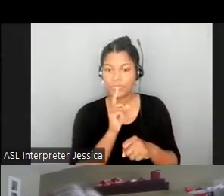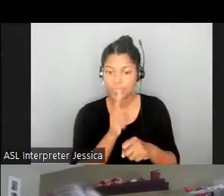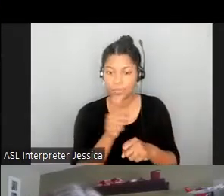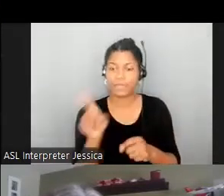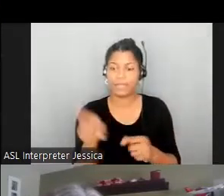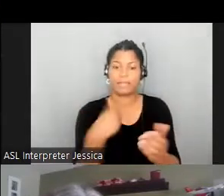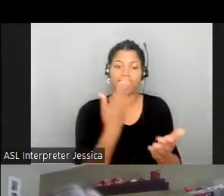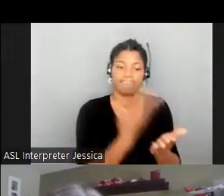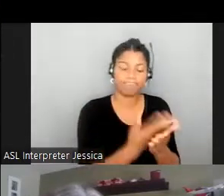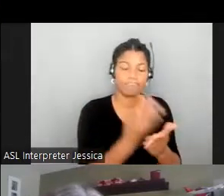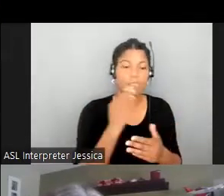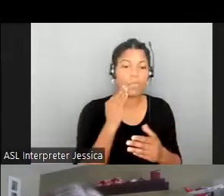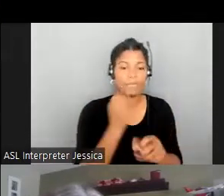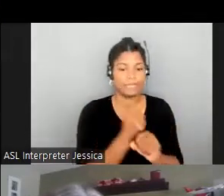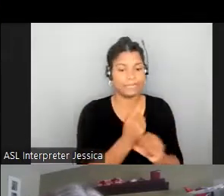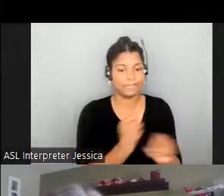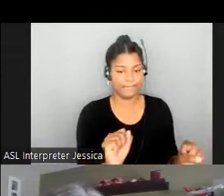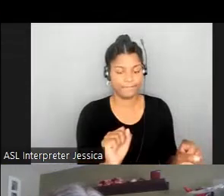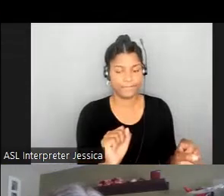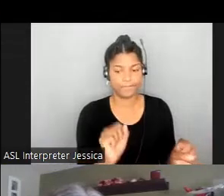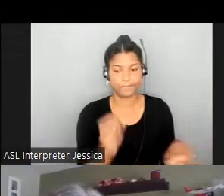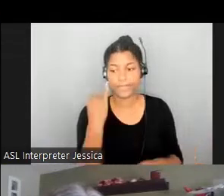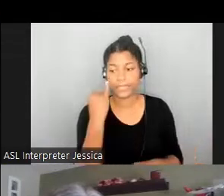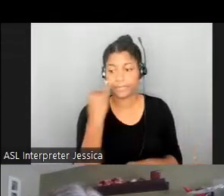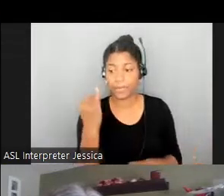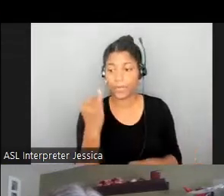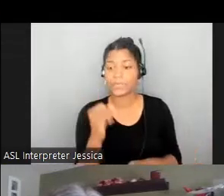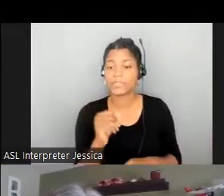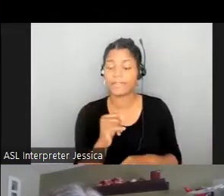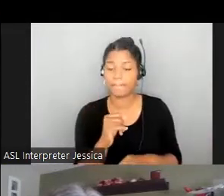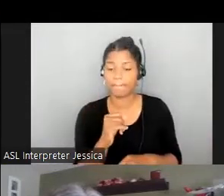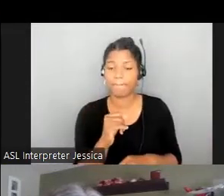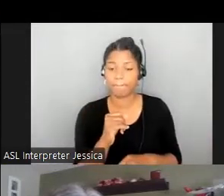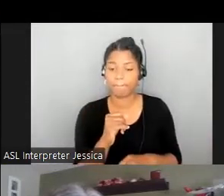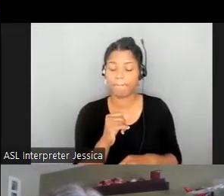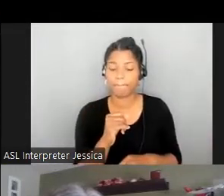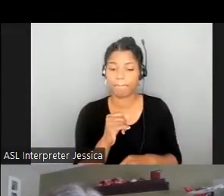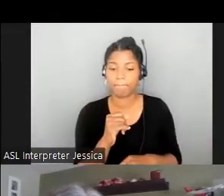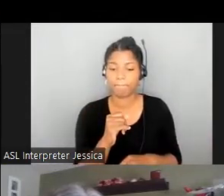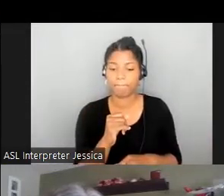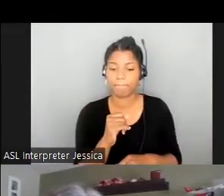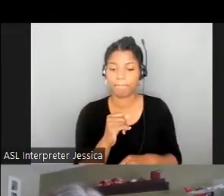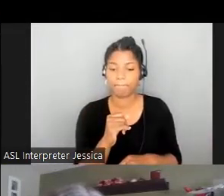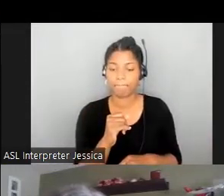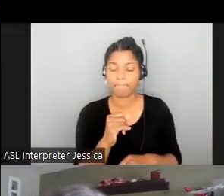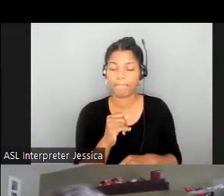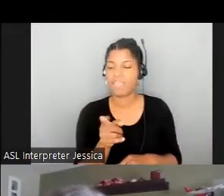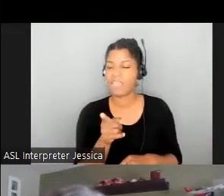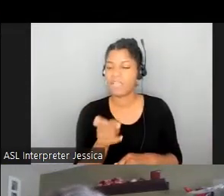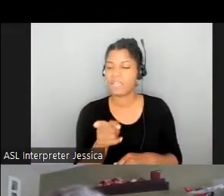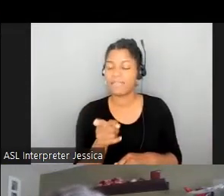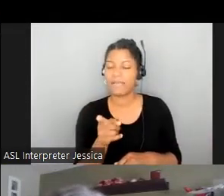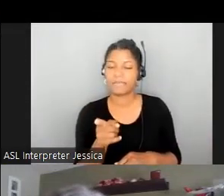We would offer, if they wanted, staying with the person-centered focus, if they wanted